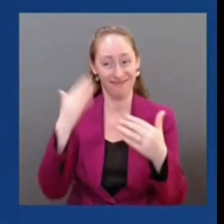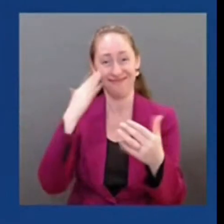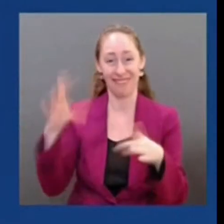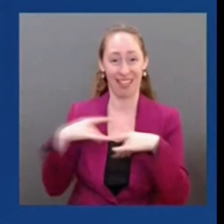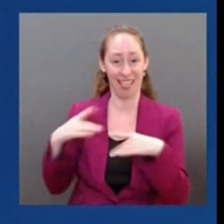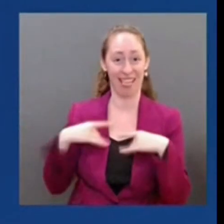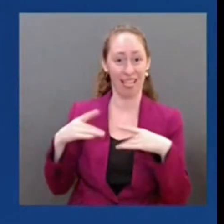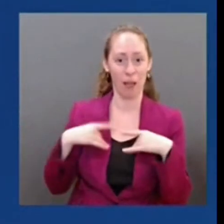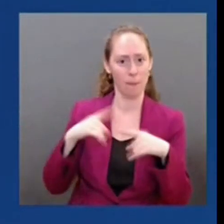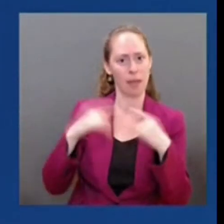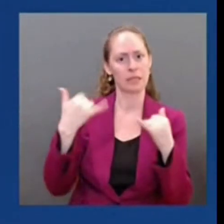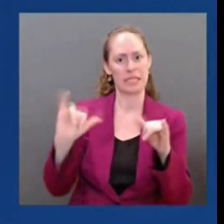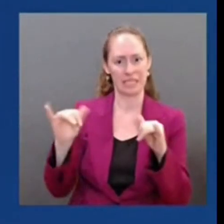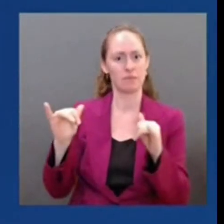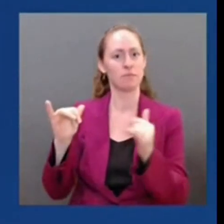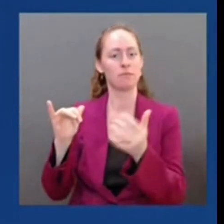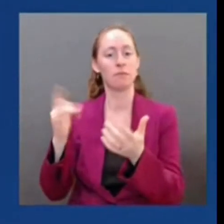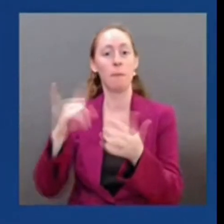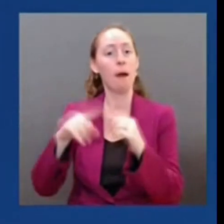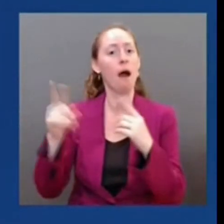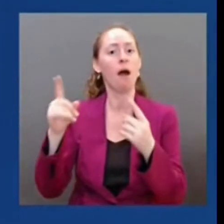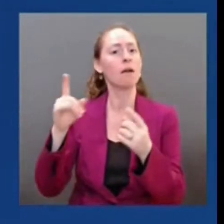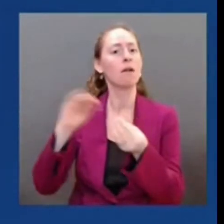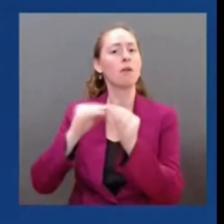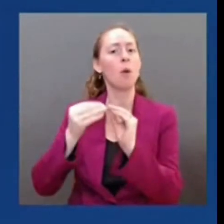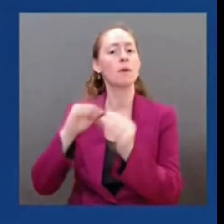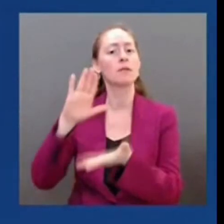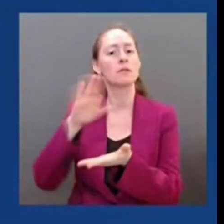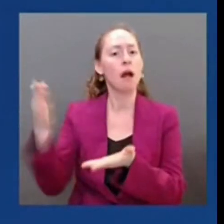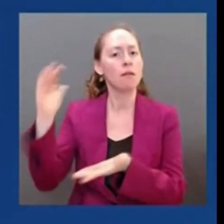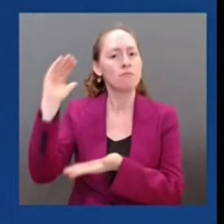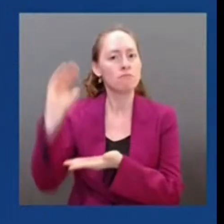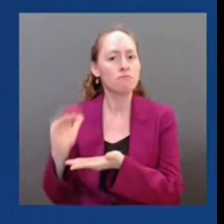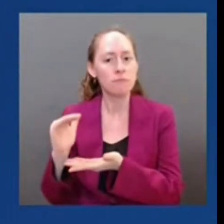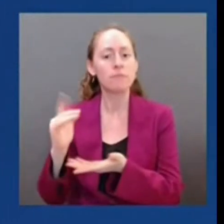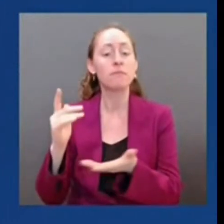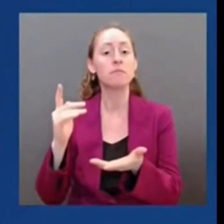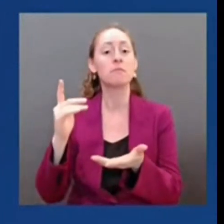SUBSTANTIALLY INCREASE IN INFECTIONS, WE HAVE NOT SEEN AN ECONOMIES RIT INCREASE IN DEATHS.